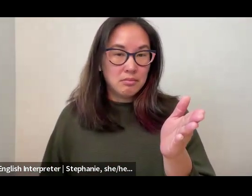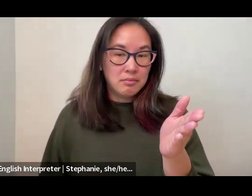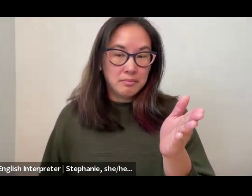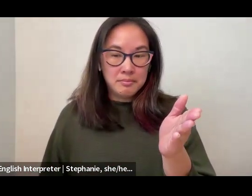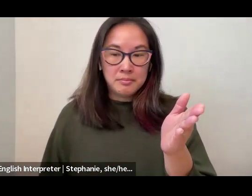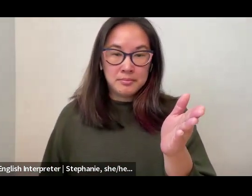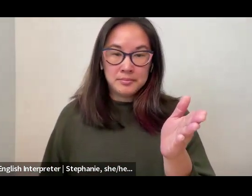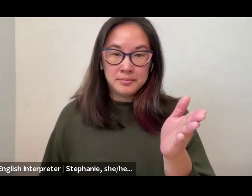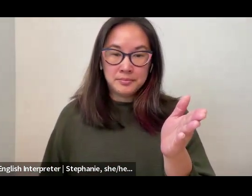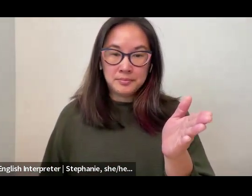All right?